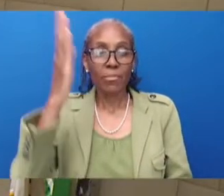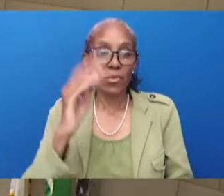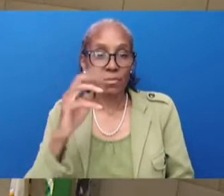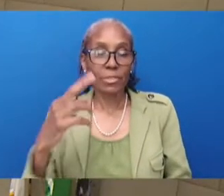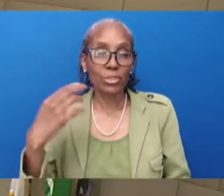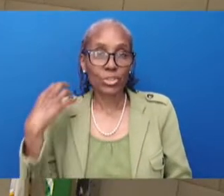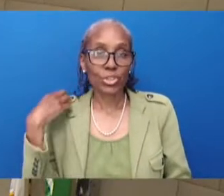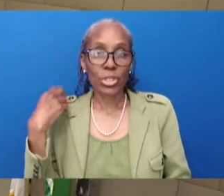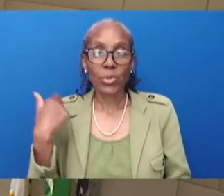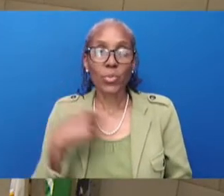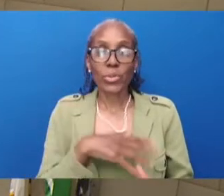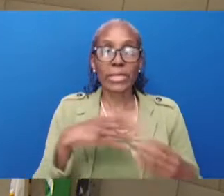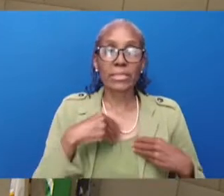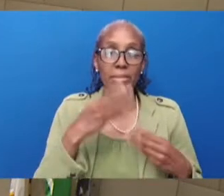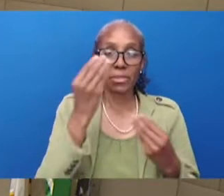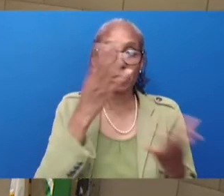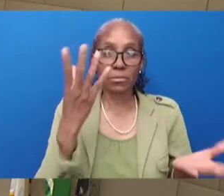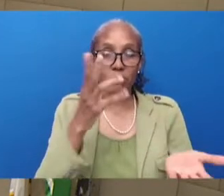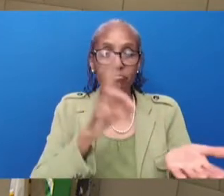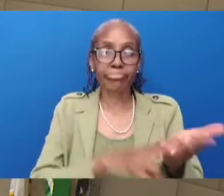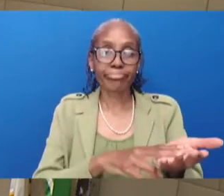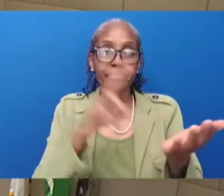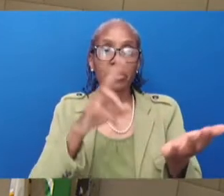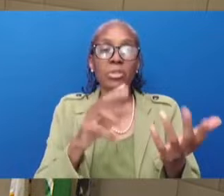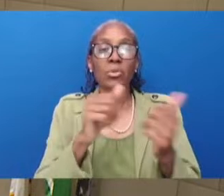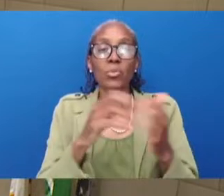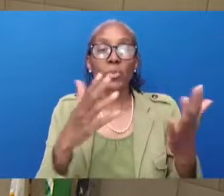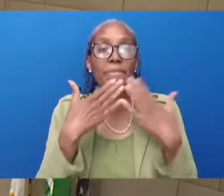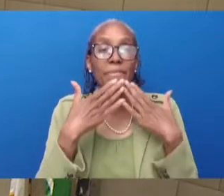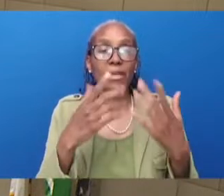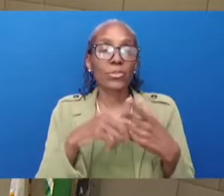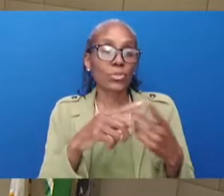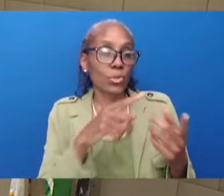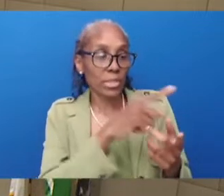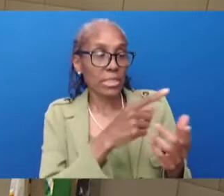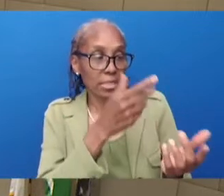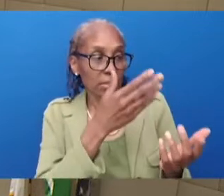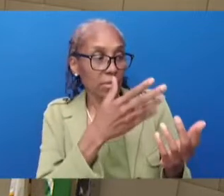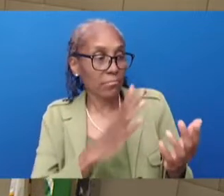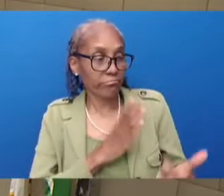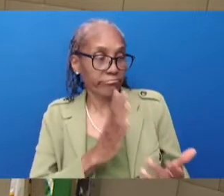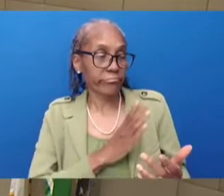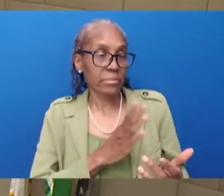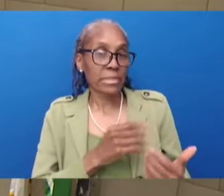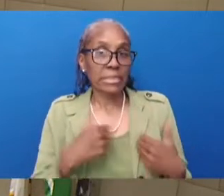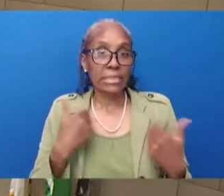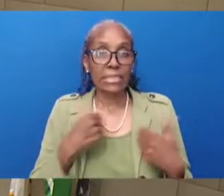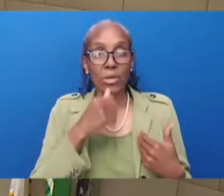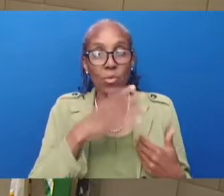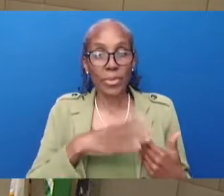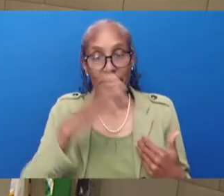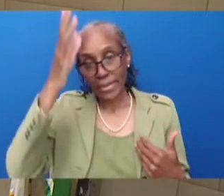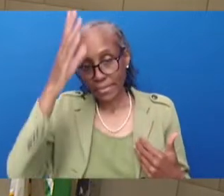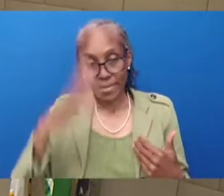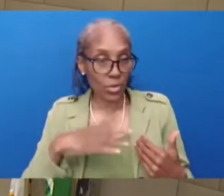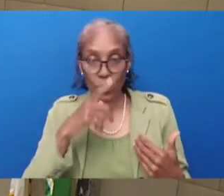THIS CAPACITY.